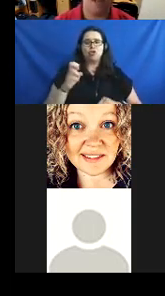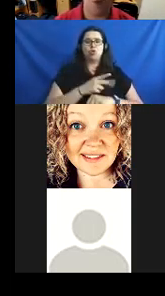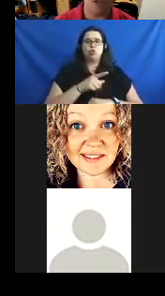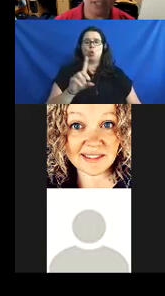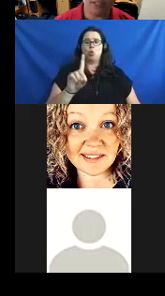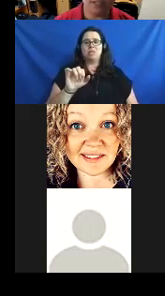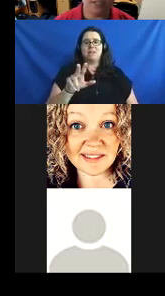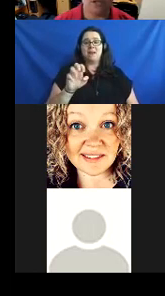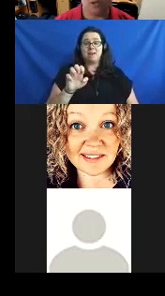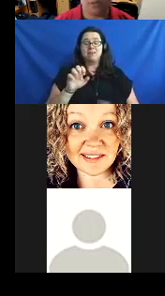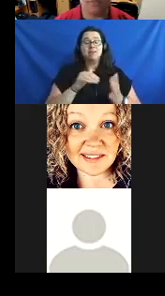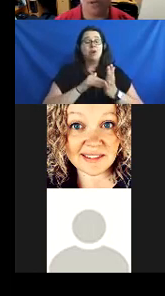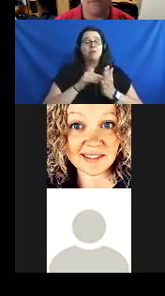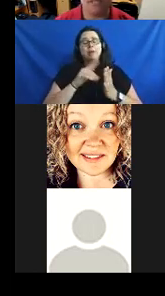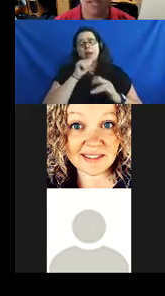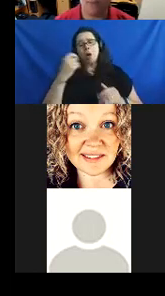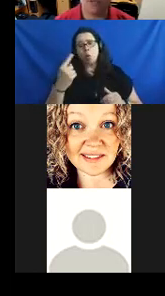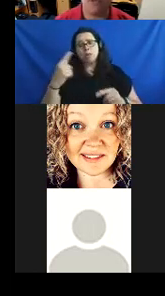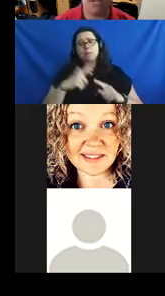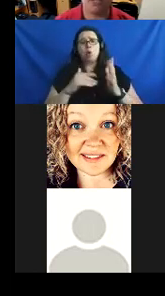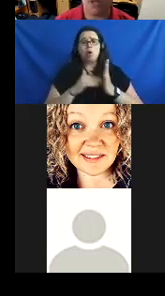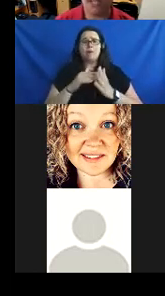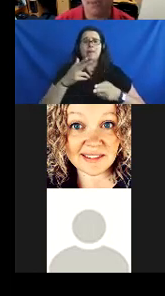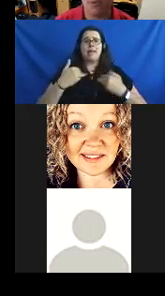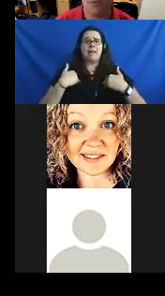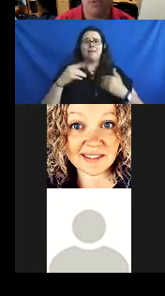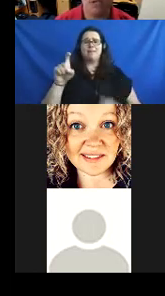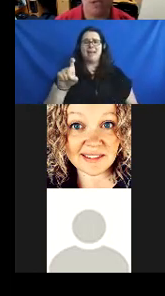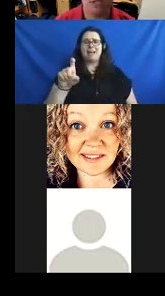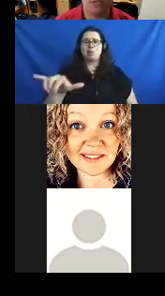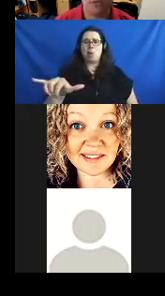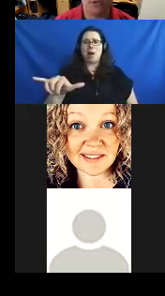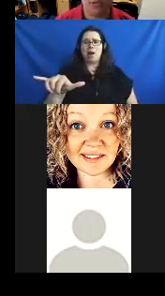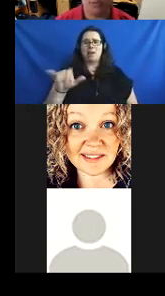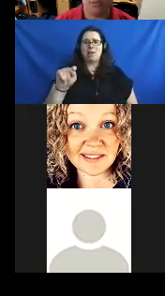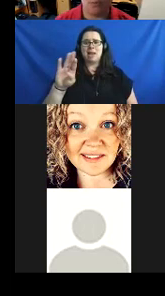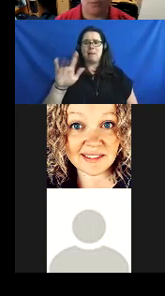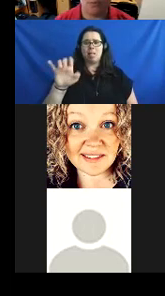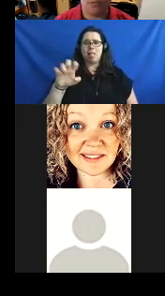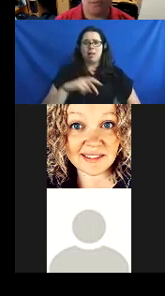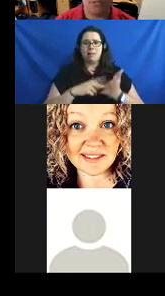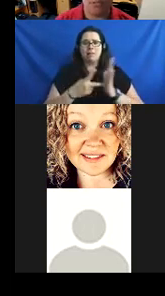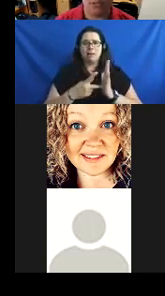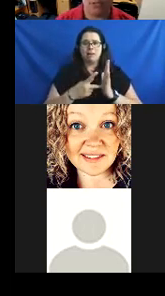OFTEN THEY HAVE A XY TABLE TO MOVE THE MATERIALS OR THE